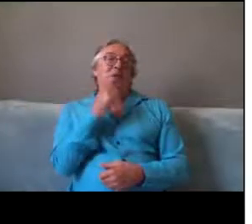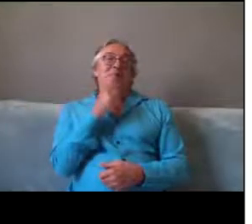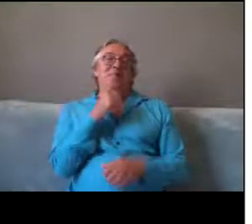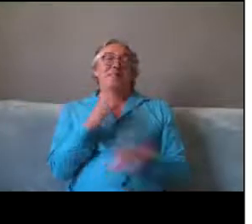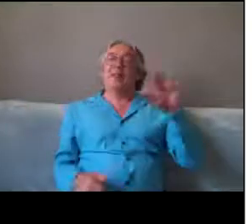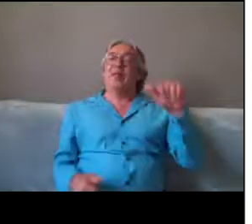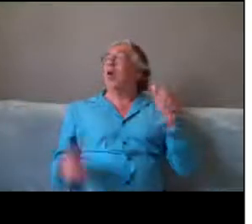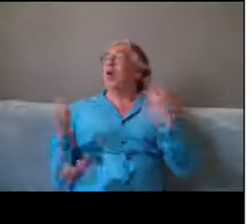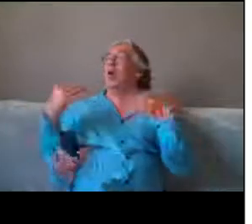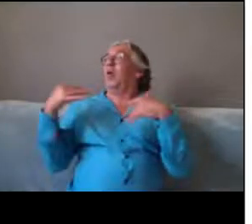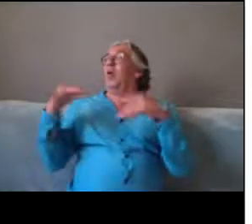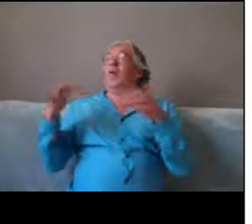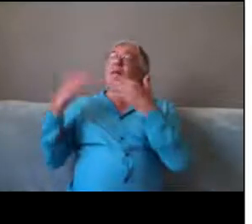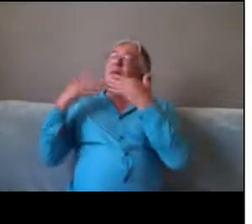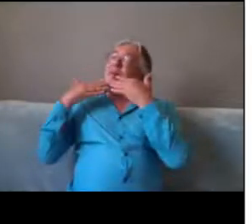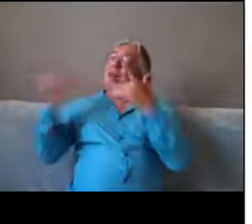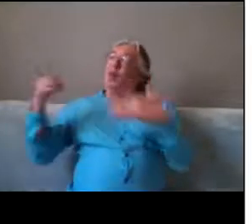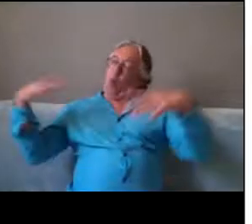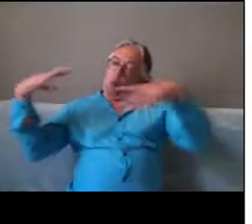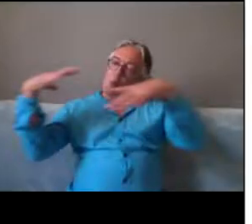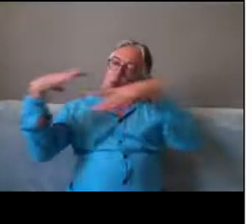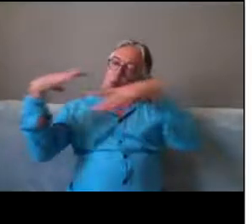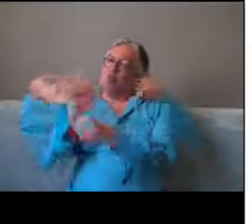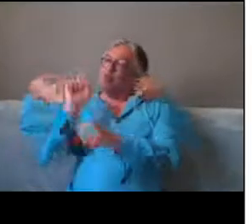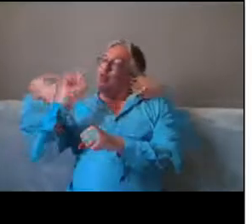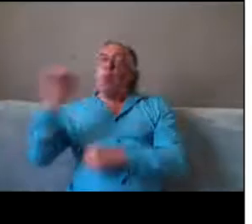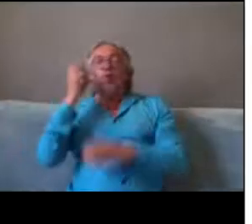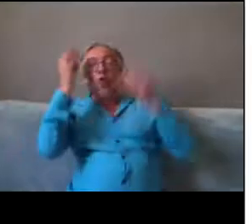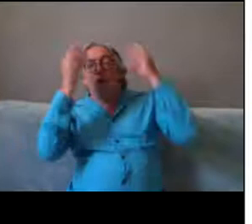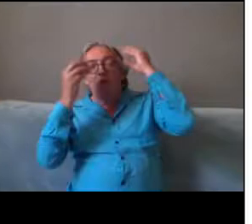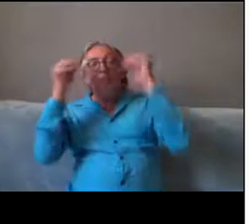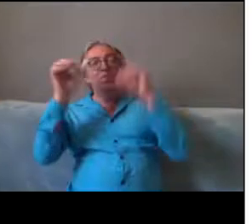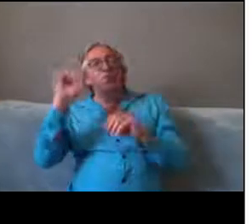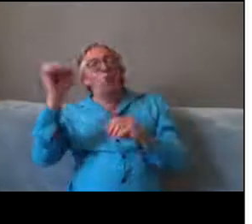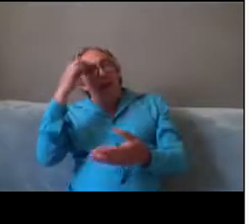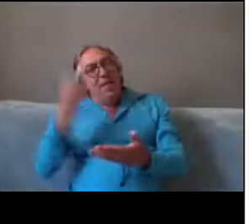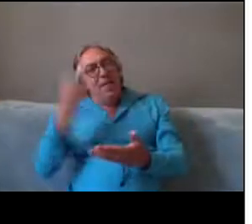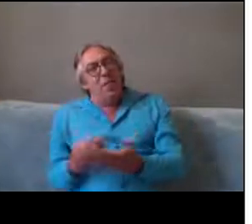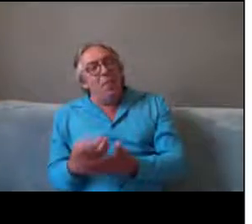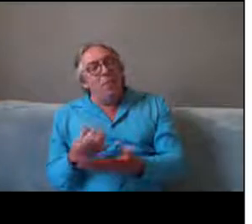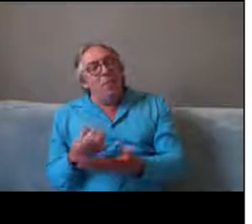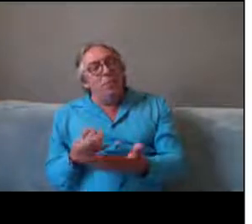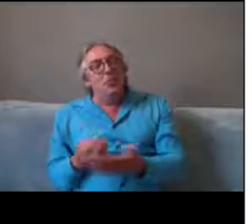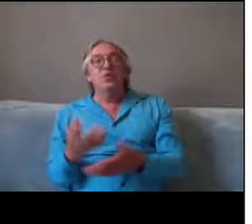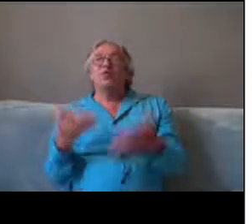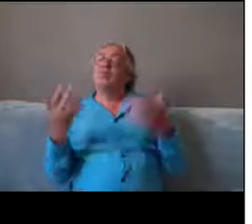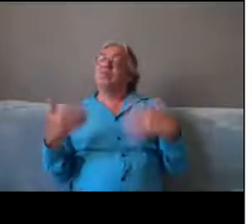since the moment that we put forward the proposal. And let's say since now we start part of the presentation